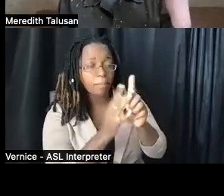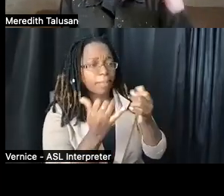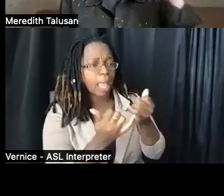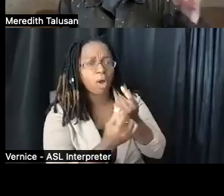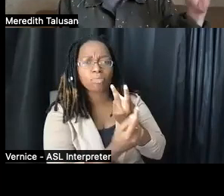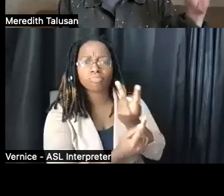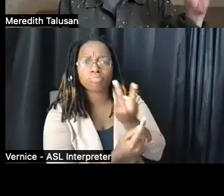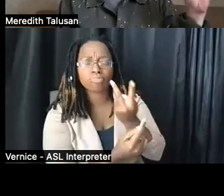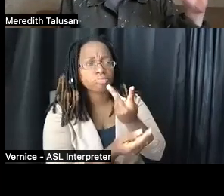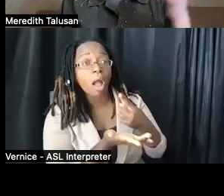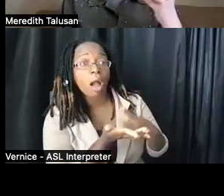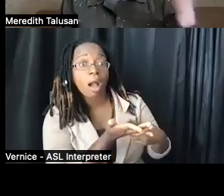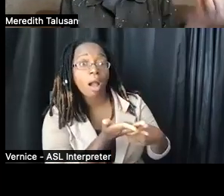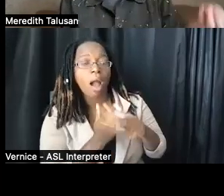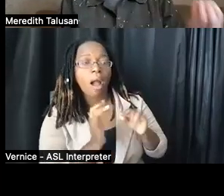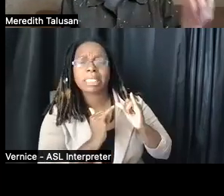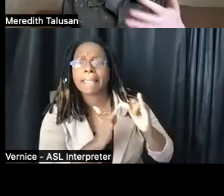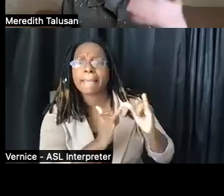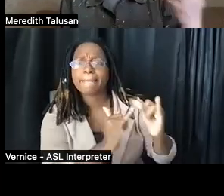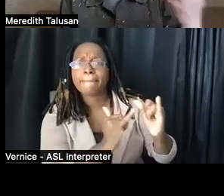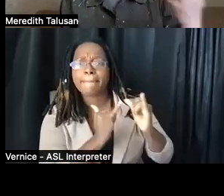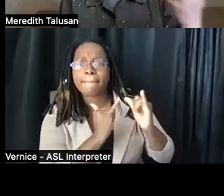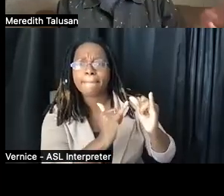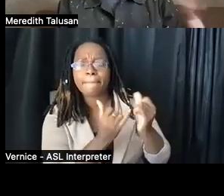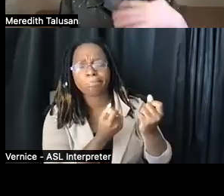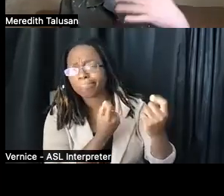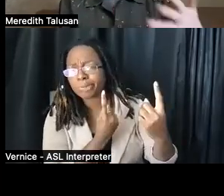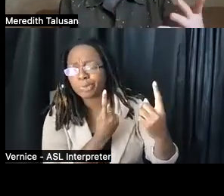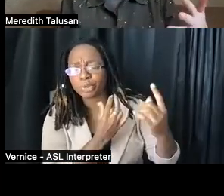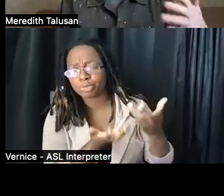I meet like-minded people. But not in the